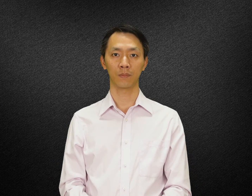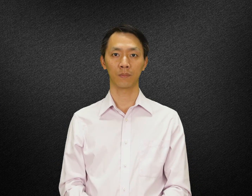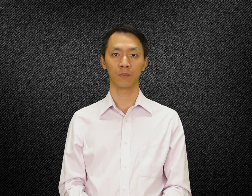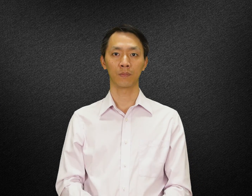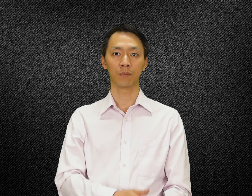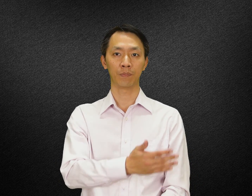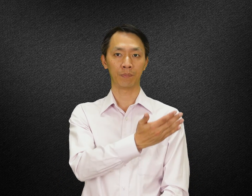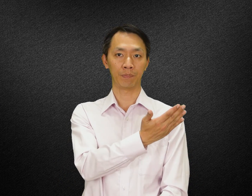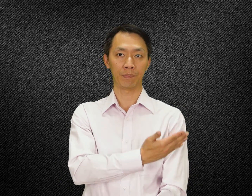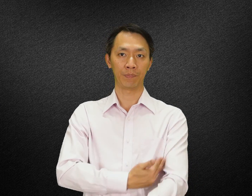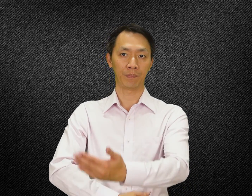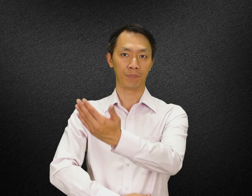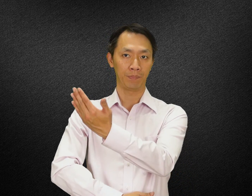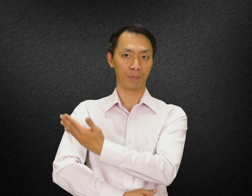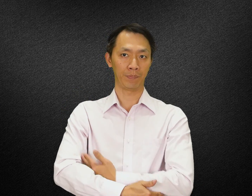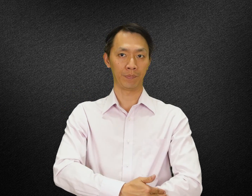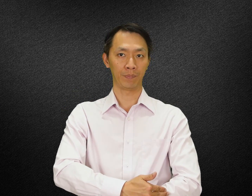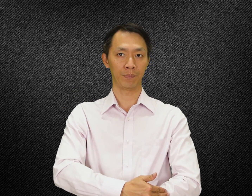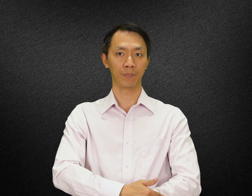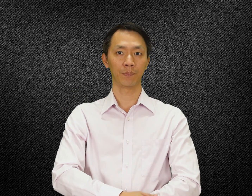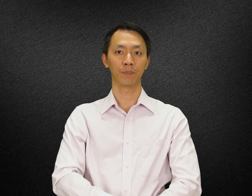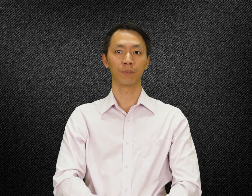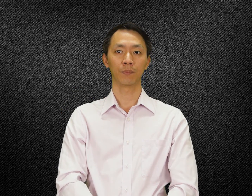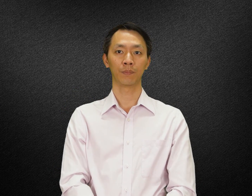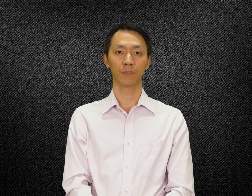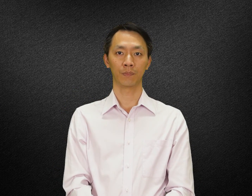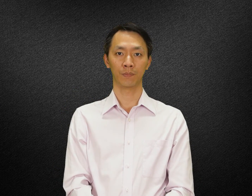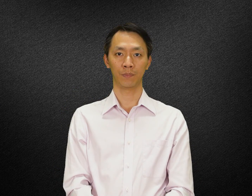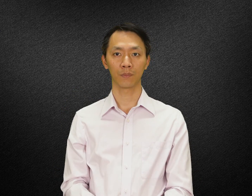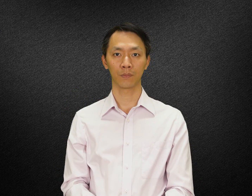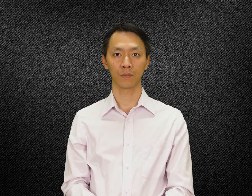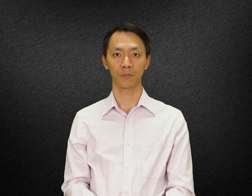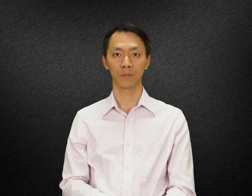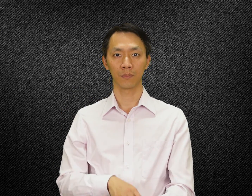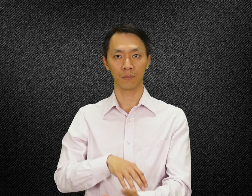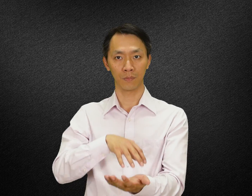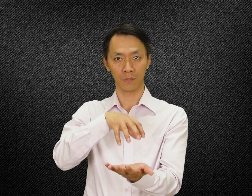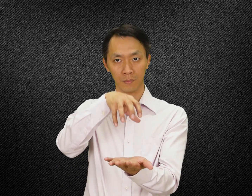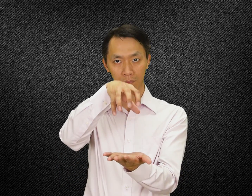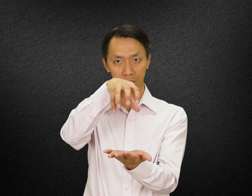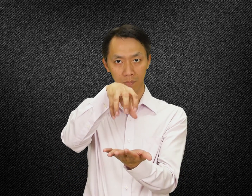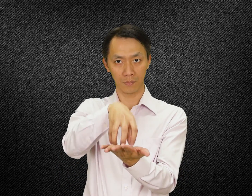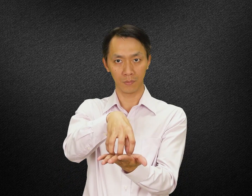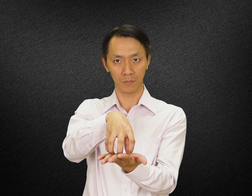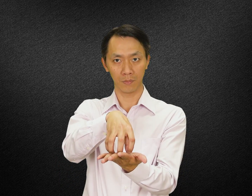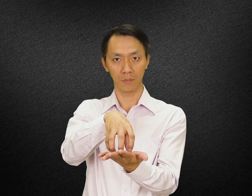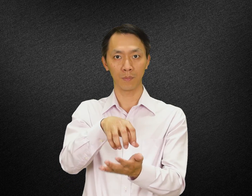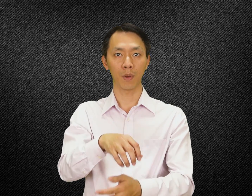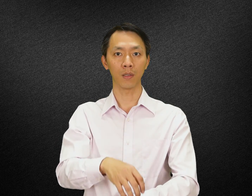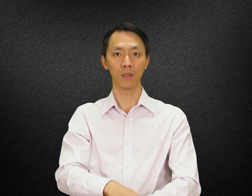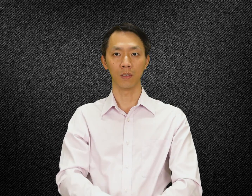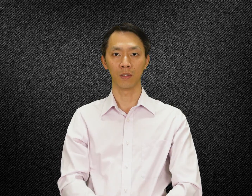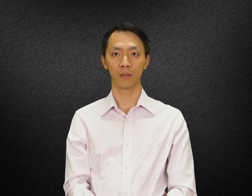people with disability prove / proof / certificate